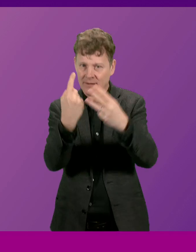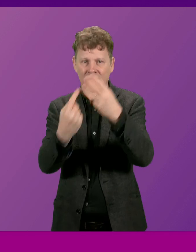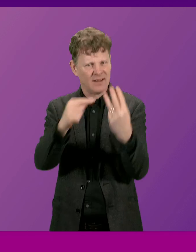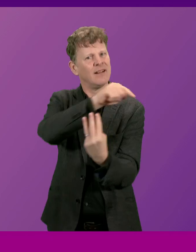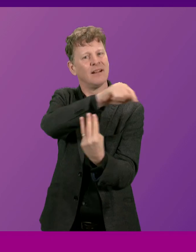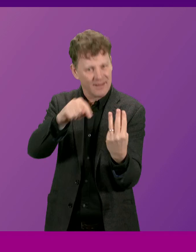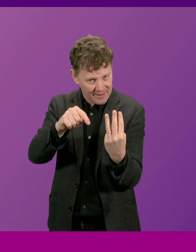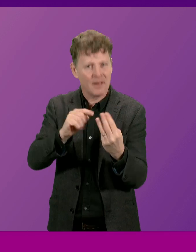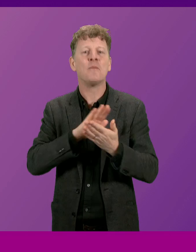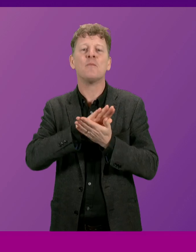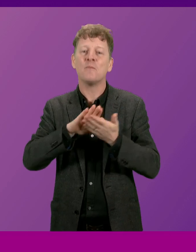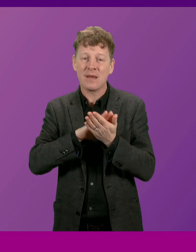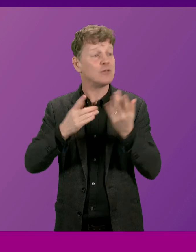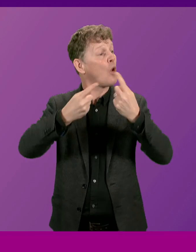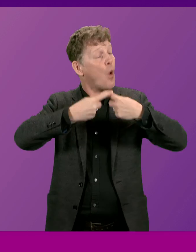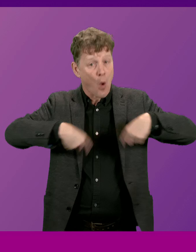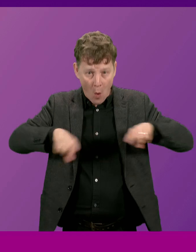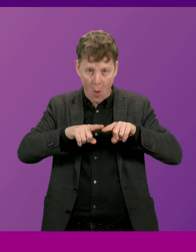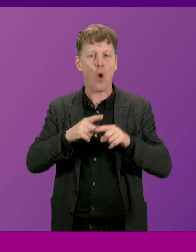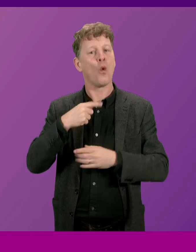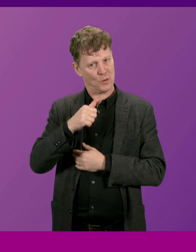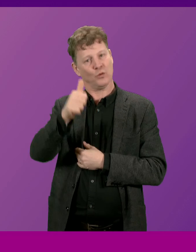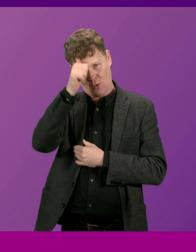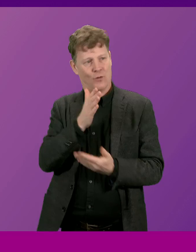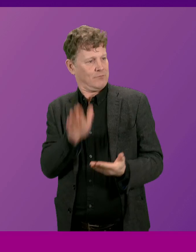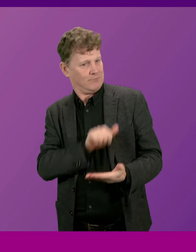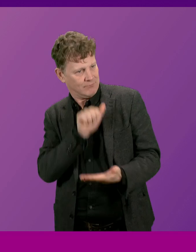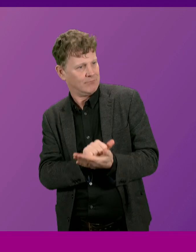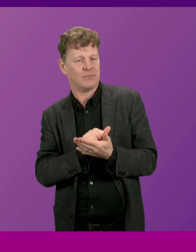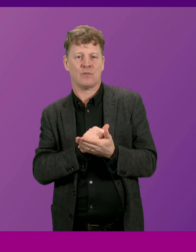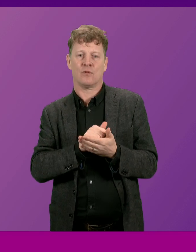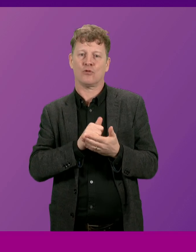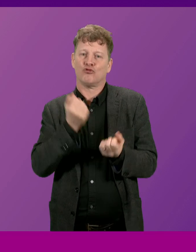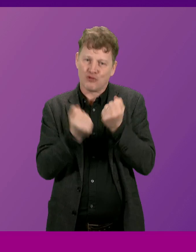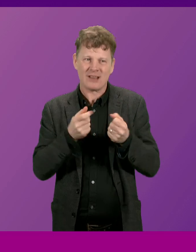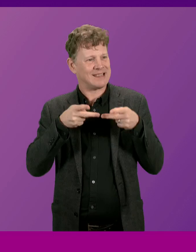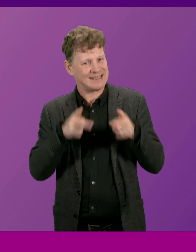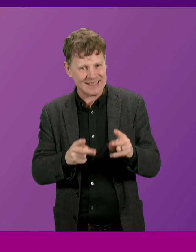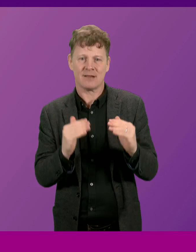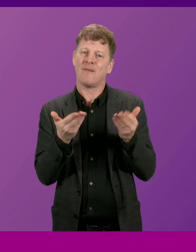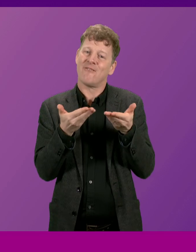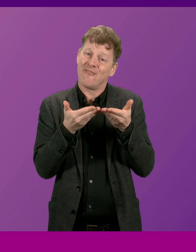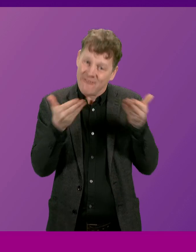assures all of us that the criminal justice system is operating in a fair, appropriate